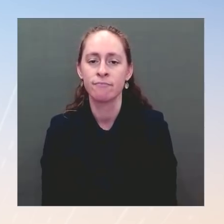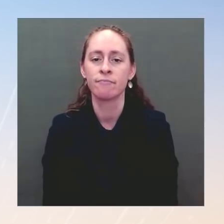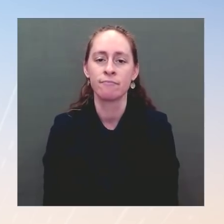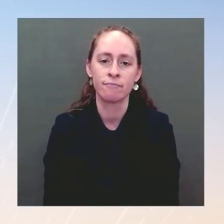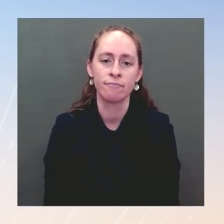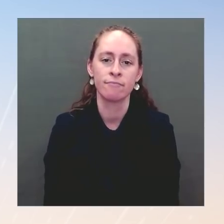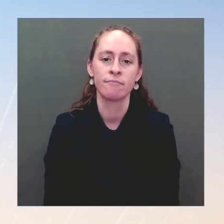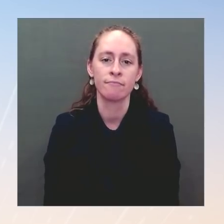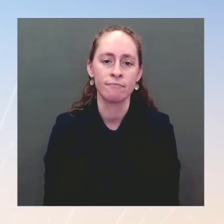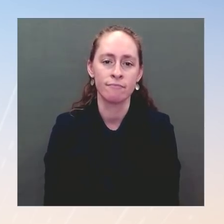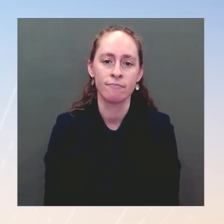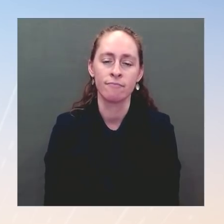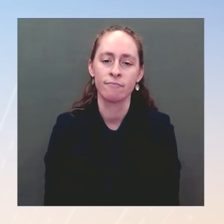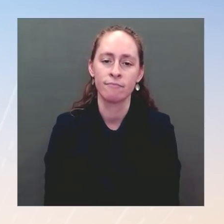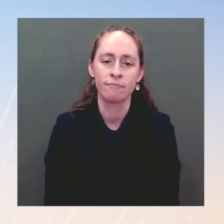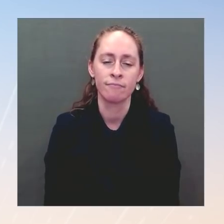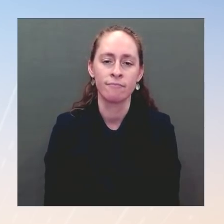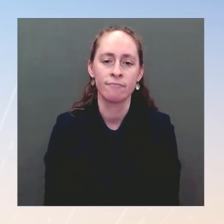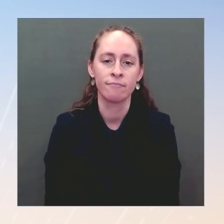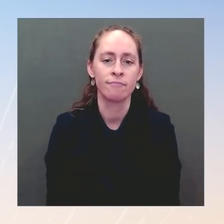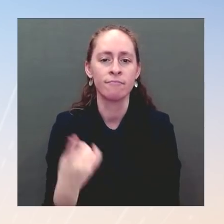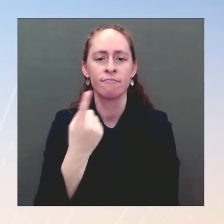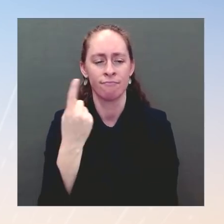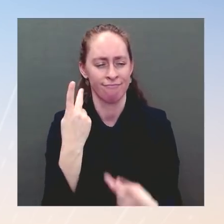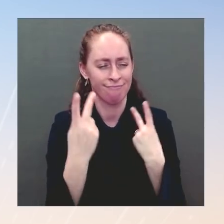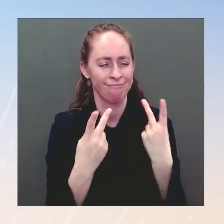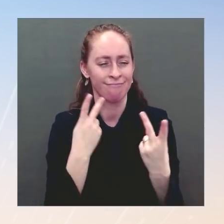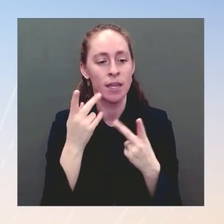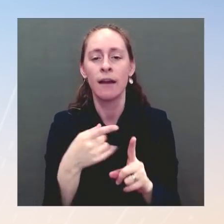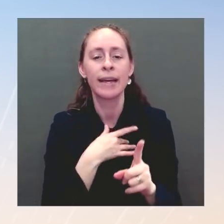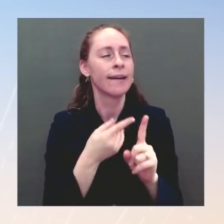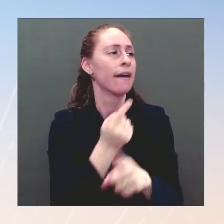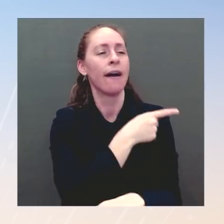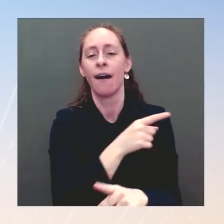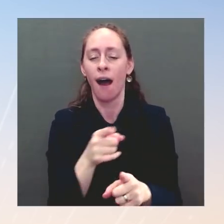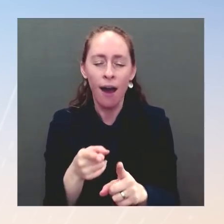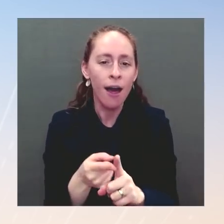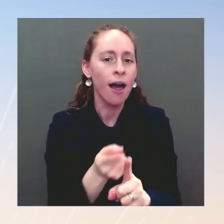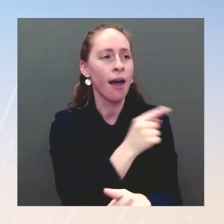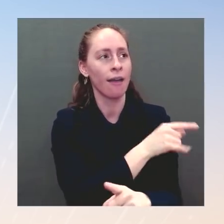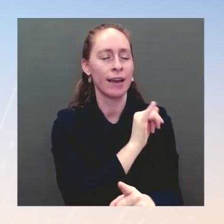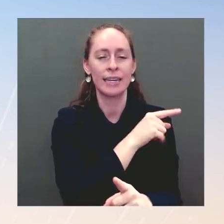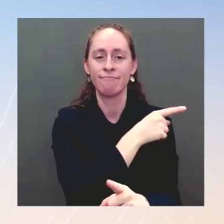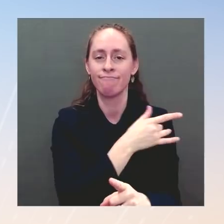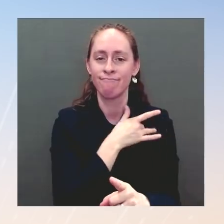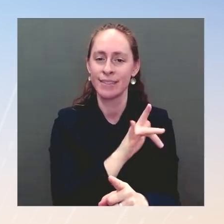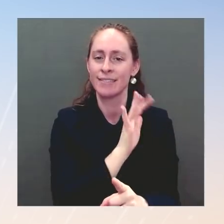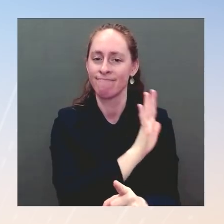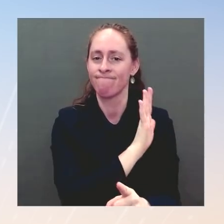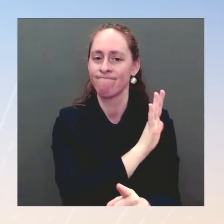take over the course of time. We are in conversation with Ukraine regarding the cyber-related needs,